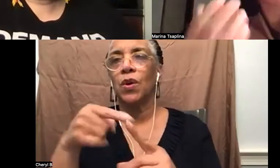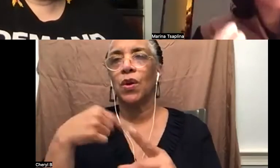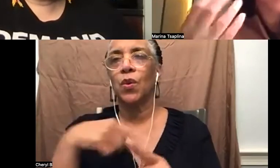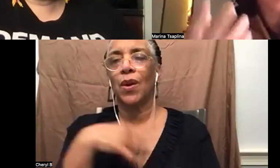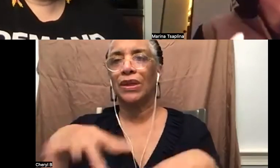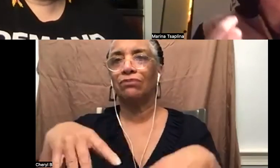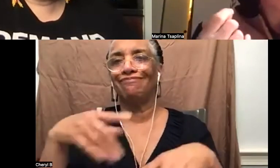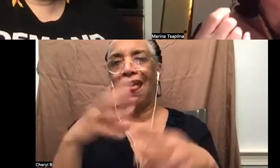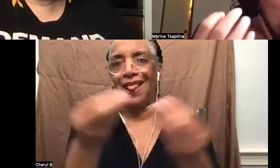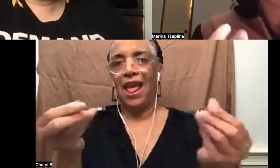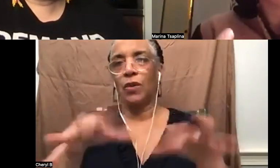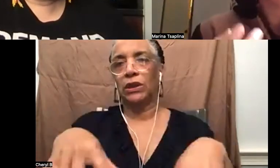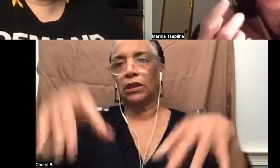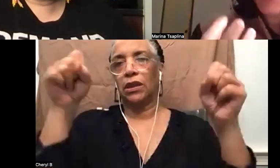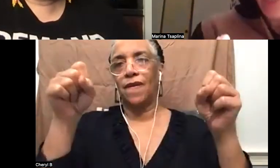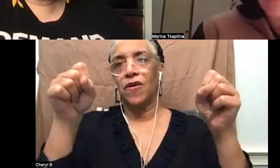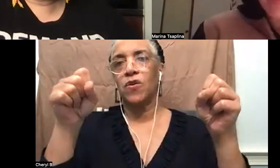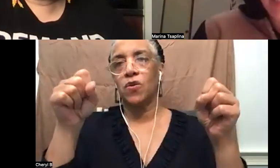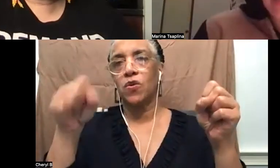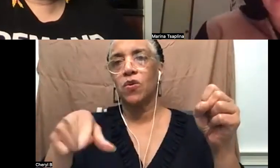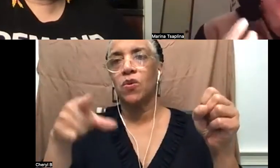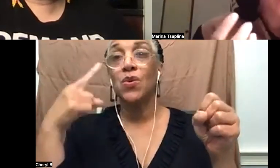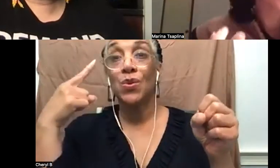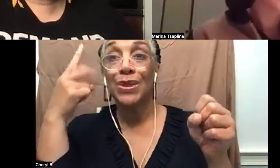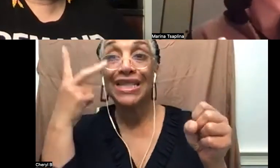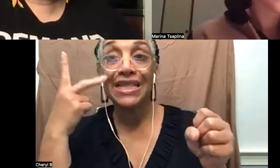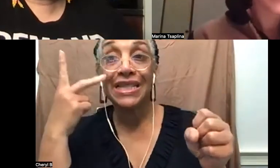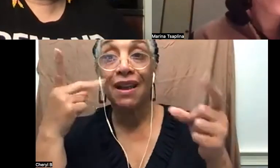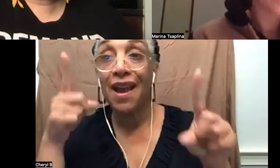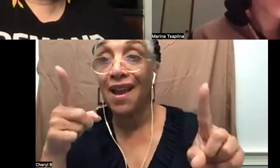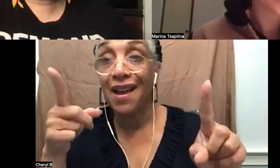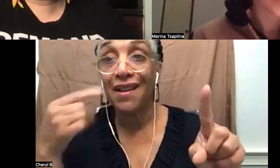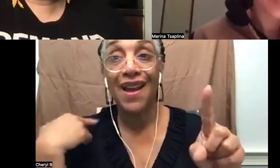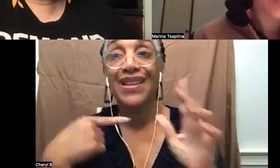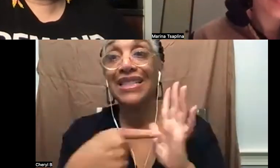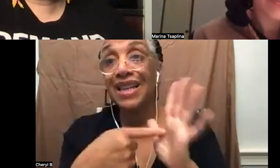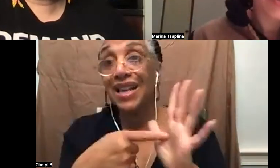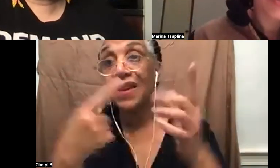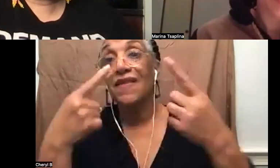By settler colonialism and these forces. Do you see that happening? Do you have examples of effective mobilization strategies